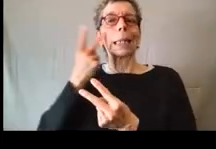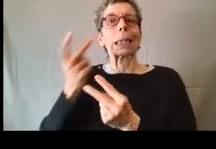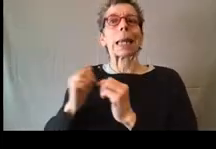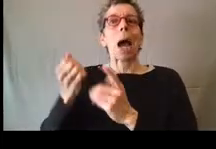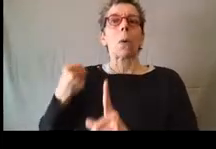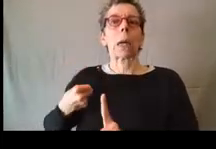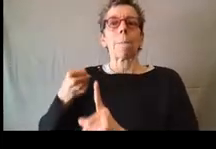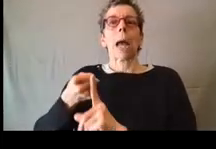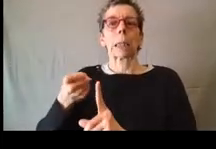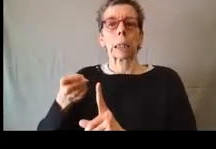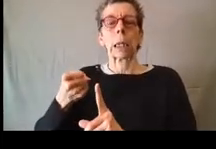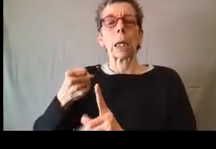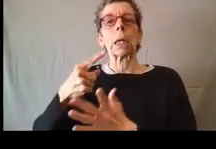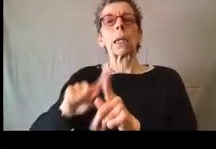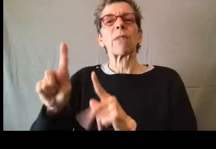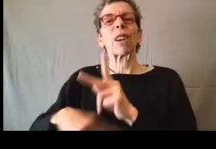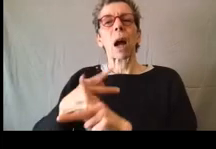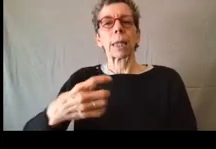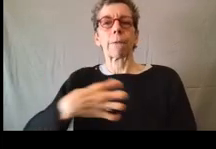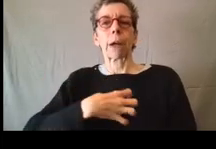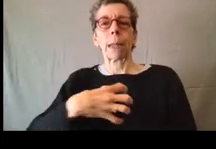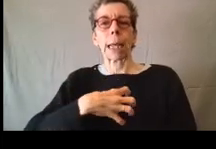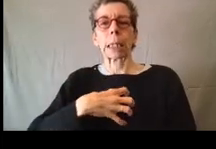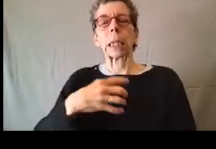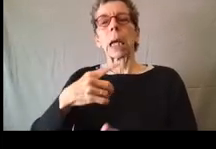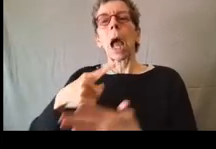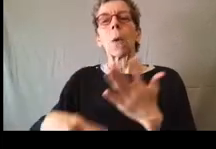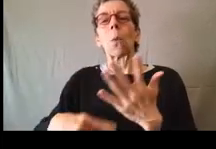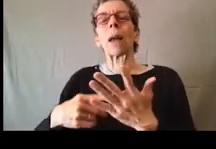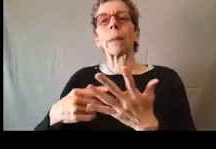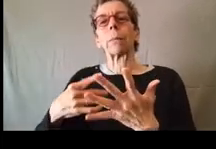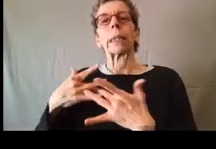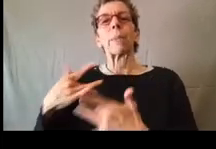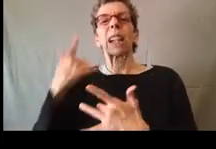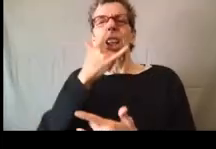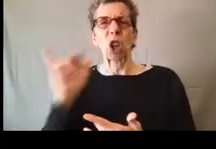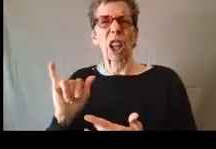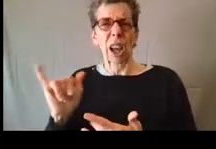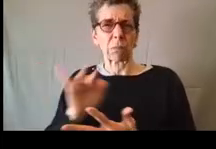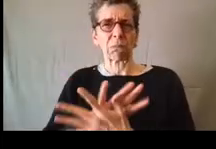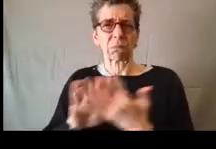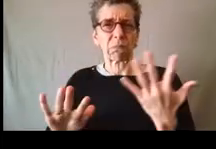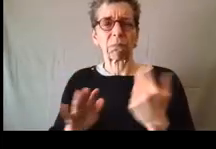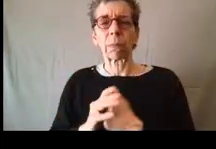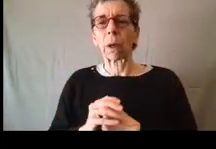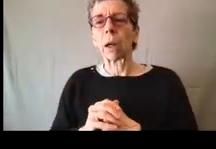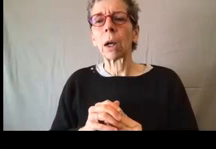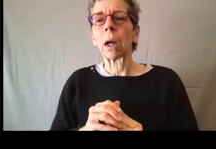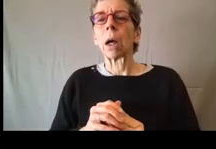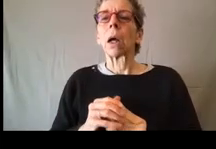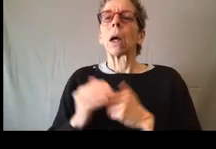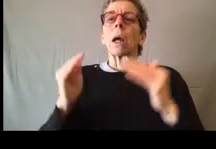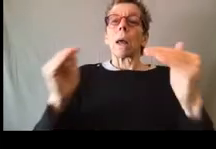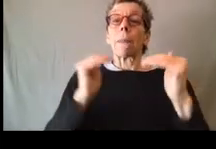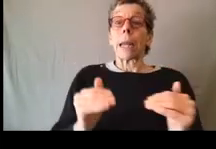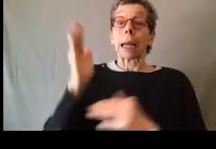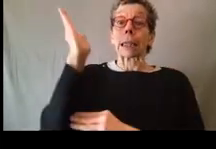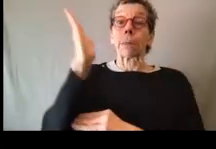and as well as the characteristics of the filings. Sarah von Schrader cite research